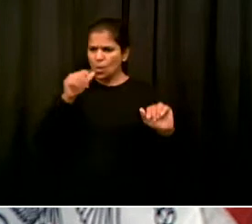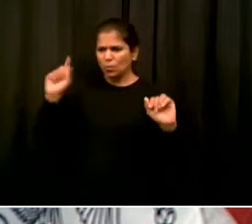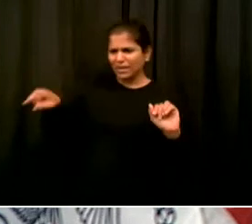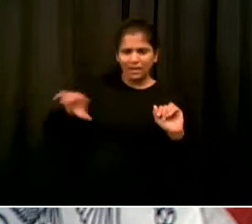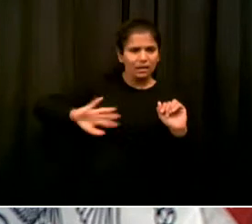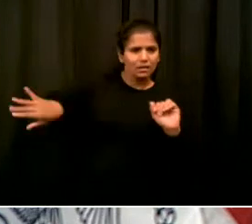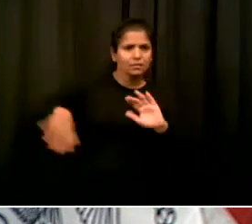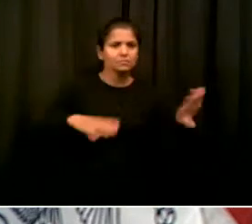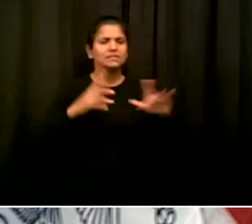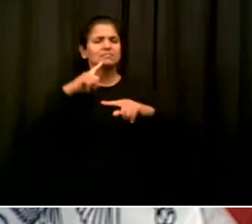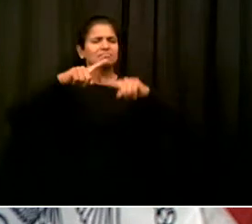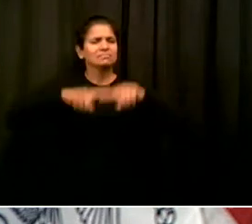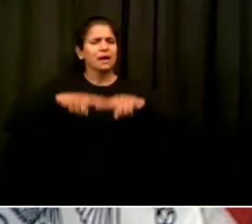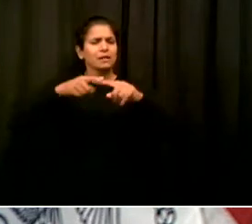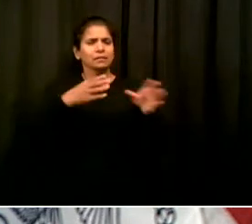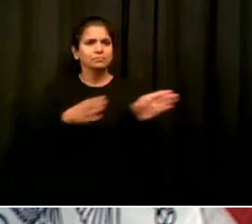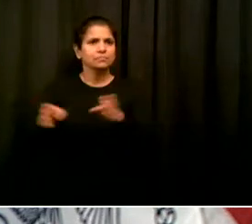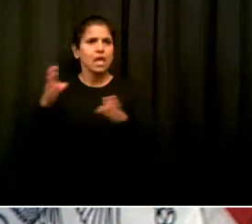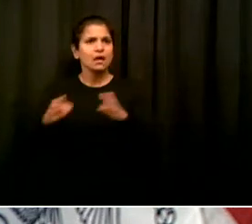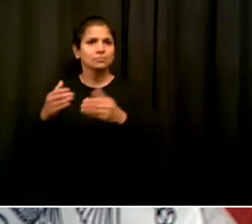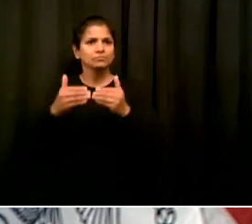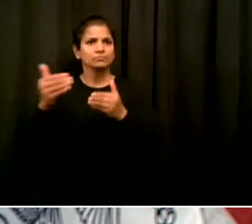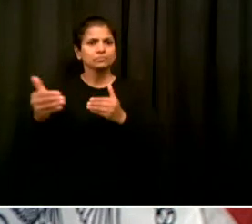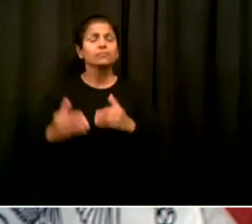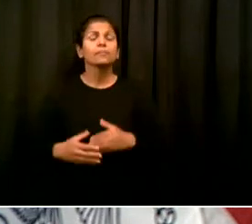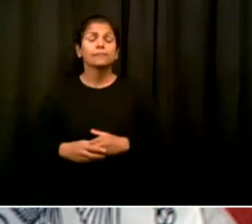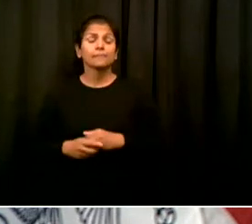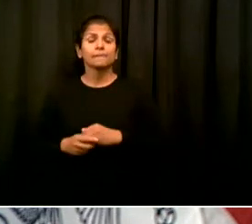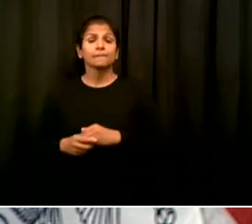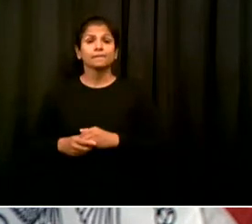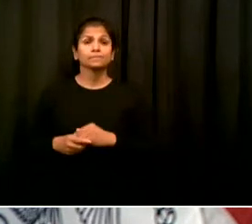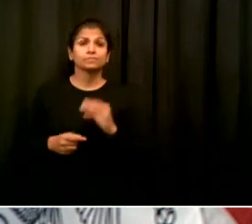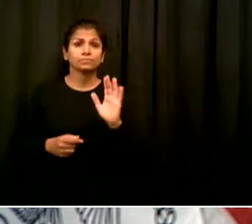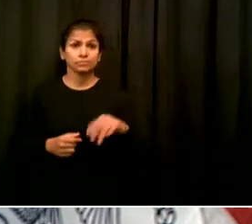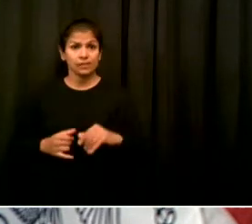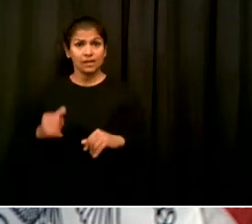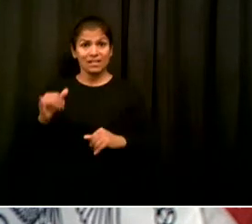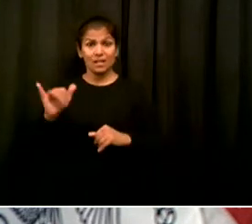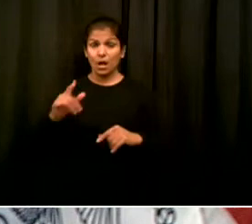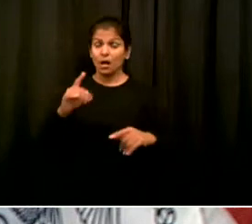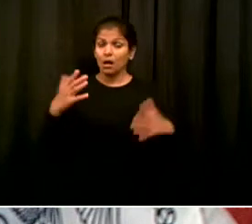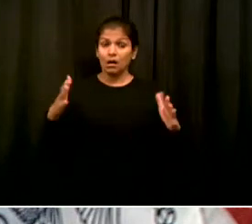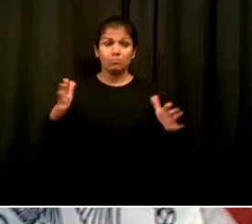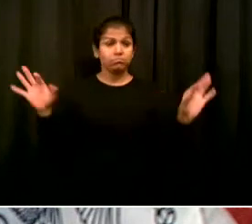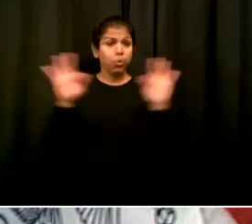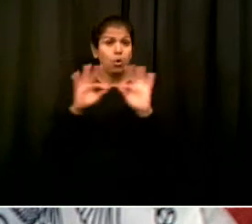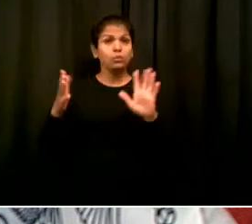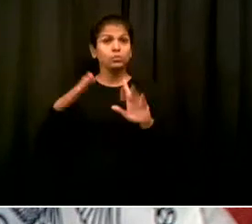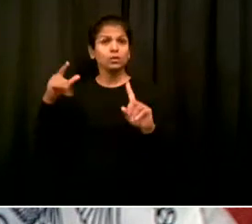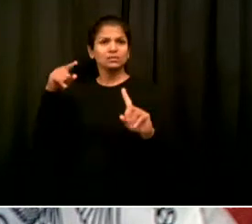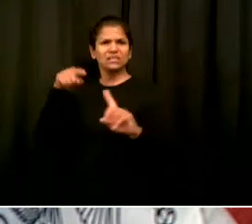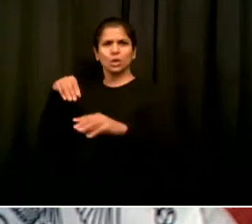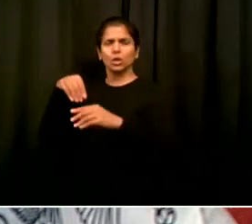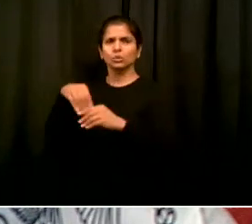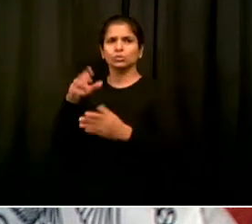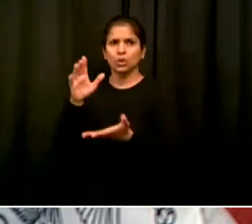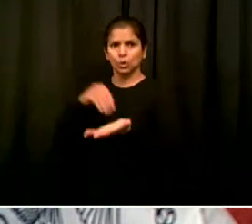DECIDE THEY WANT TO GO ALL REMOTE, THEY RETAIN THAT RIGHT. THAT T CHOICE IIS ALWAYS THERE. THEY CAN CONVERT TO ALL REMOTE AT ANY POINT.